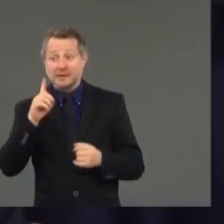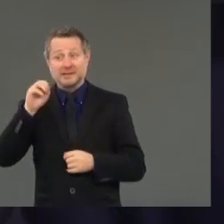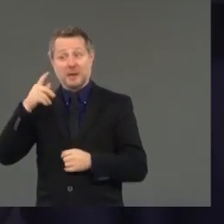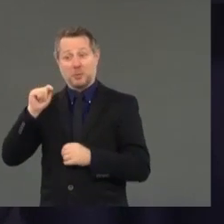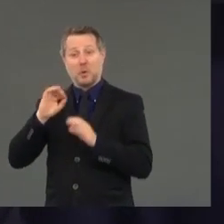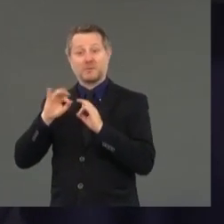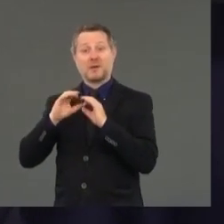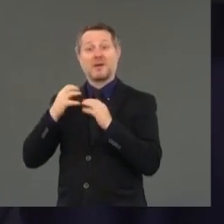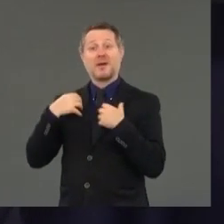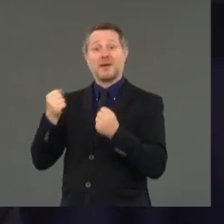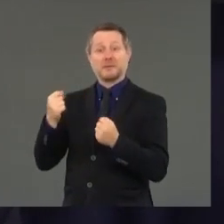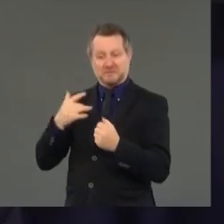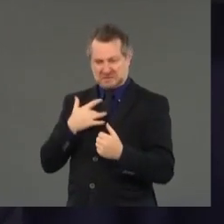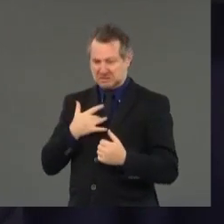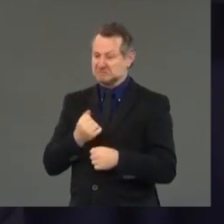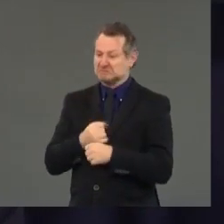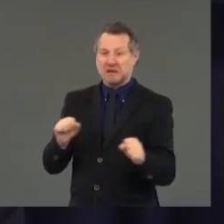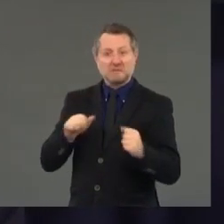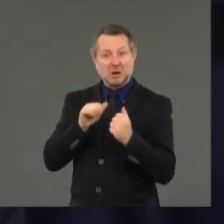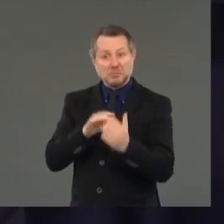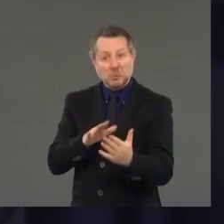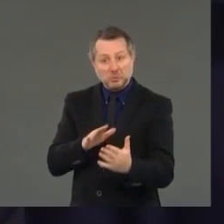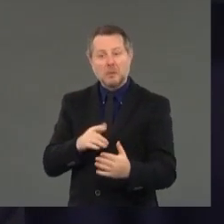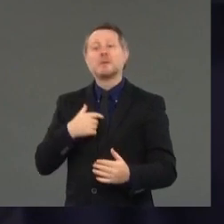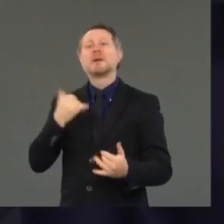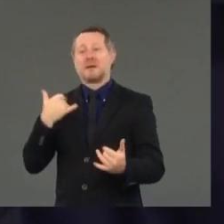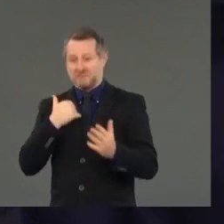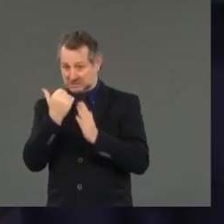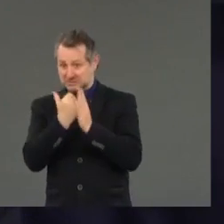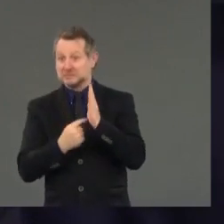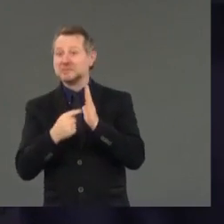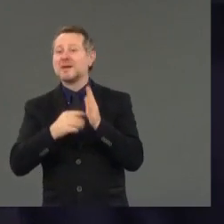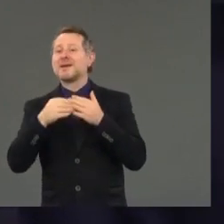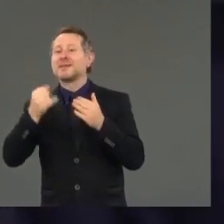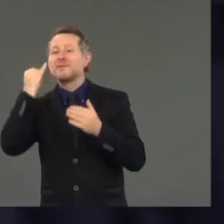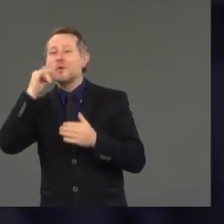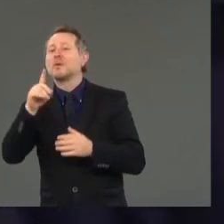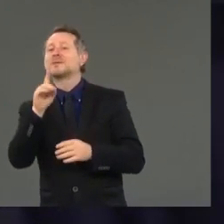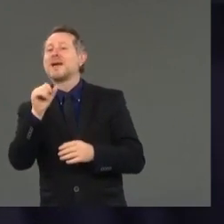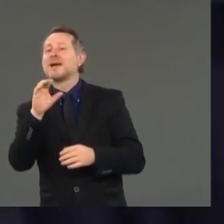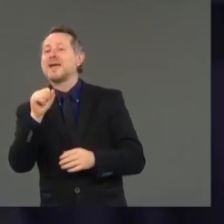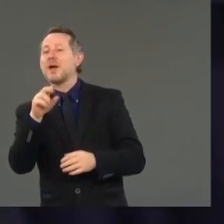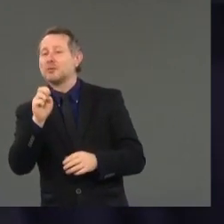AND THE DEPARTMENT OF HEALTH FEELS THAT YOU CAN DO IT SAFELY.